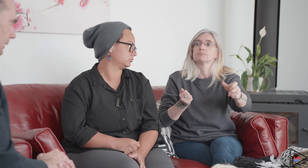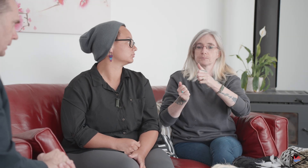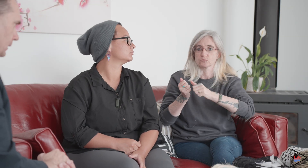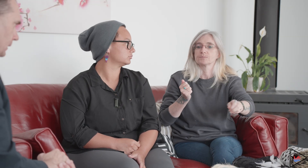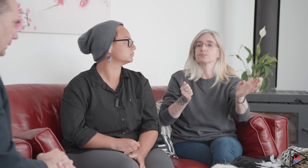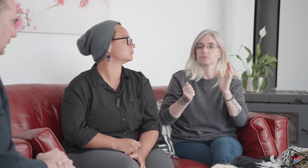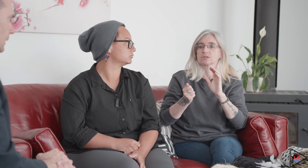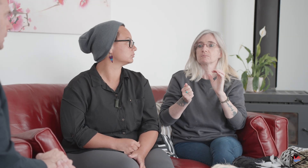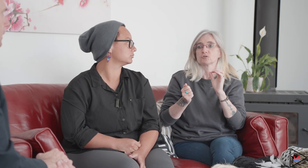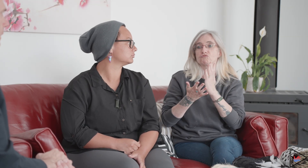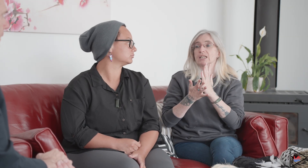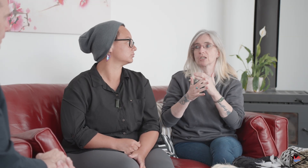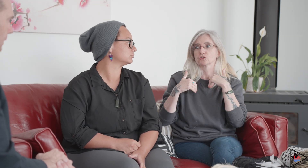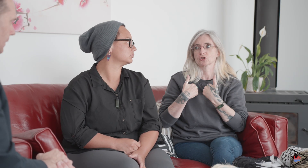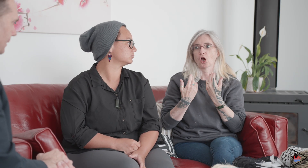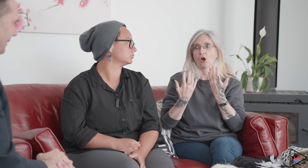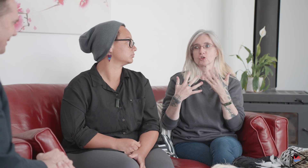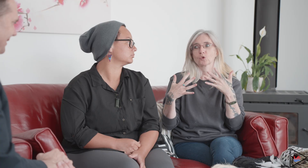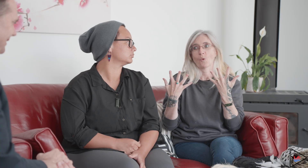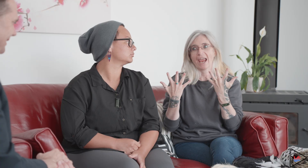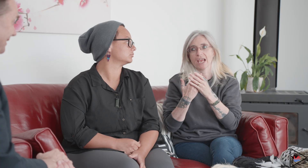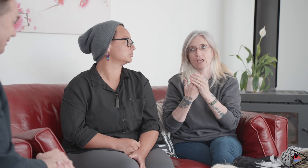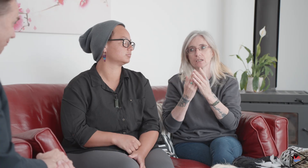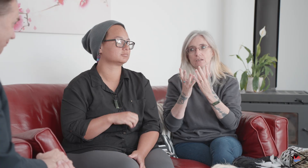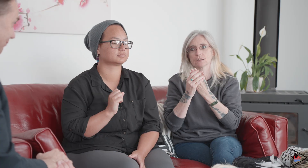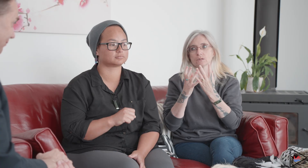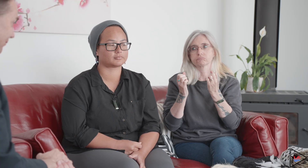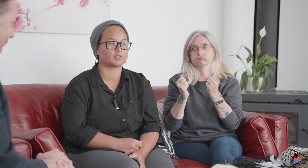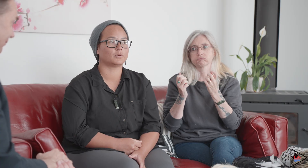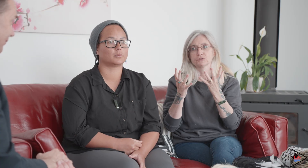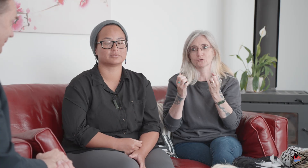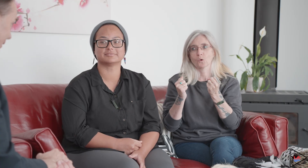you might end up cutting the fibers and you only have a very short piece to work with. So - and